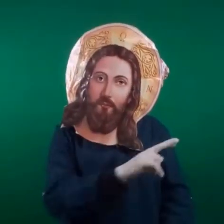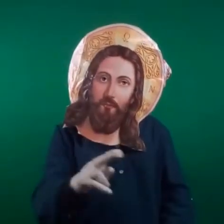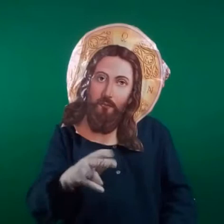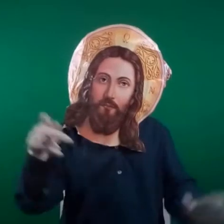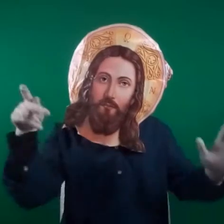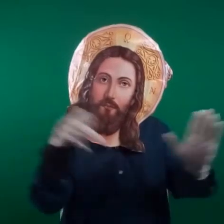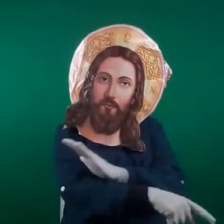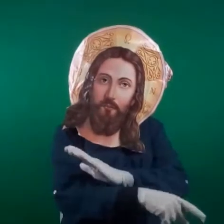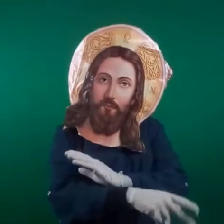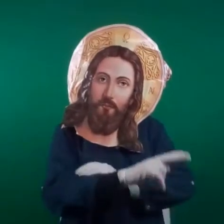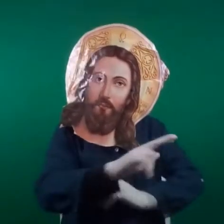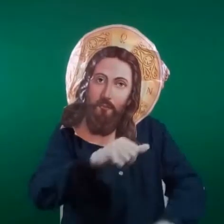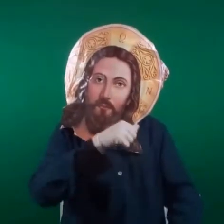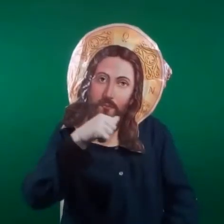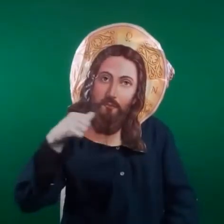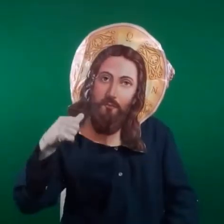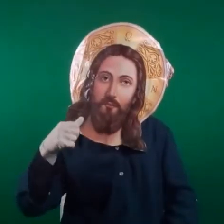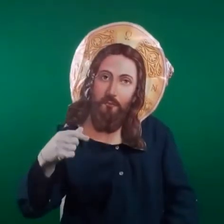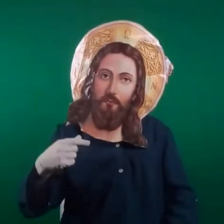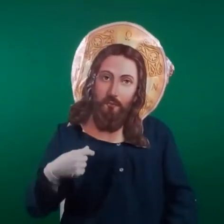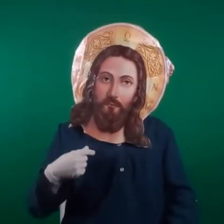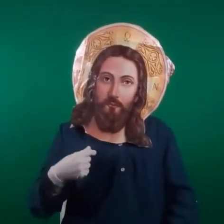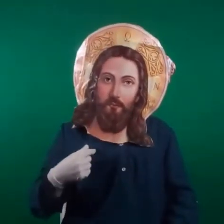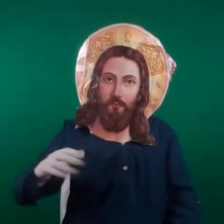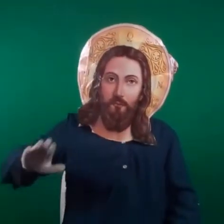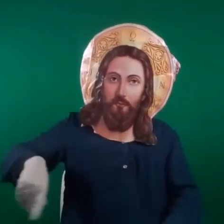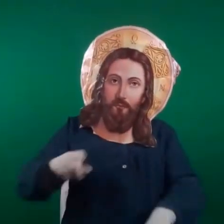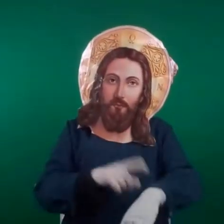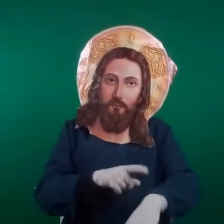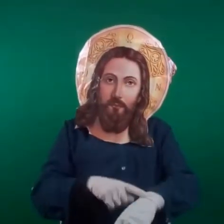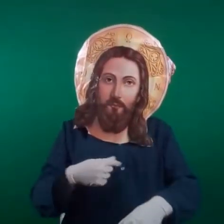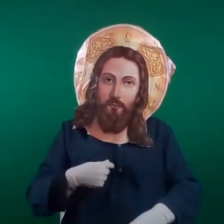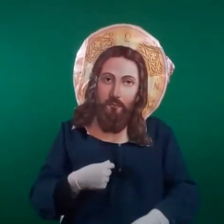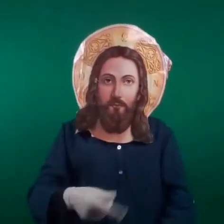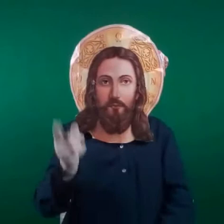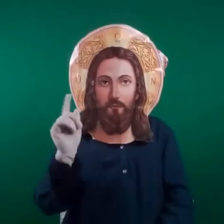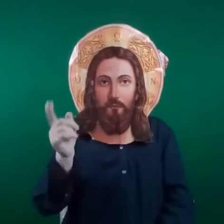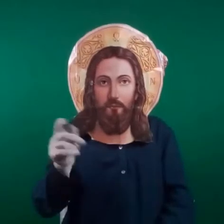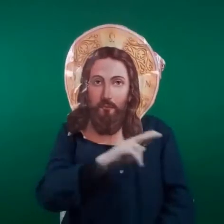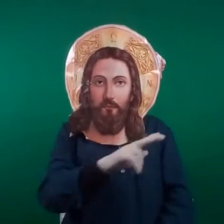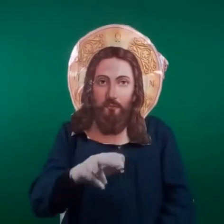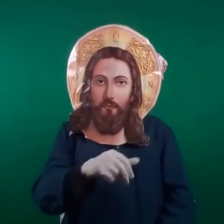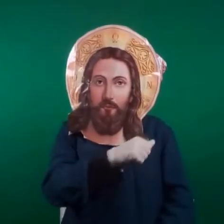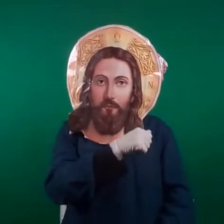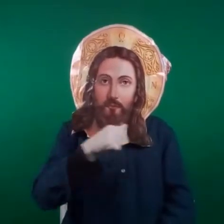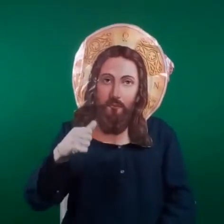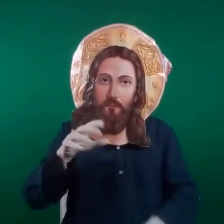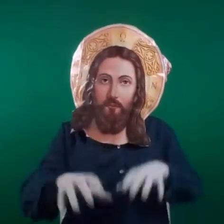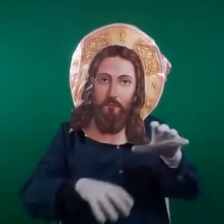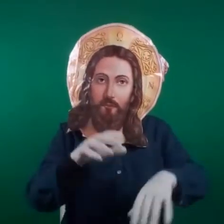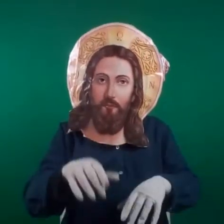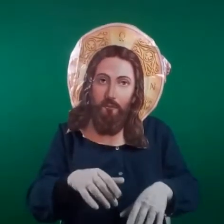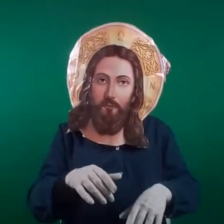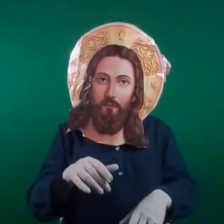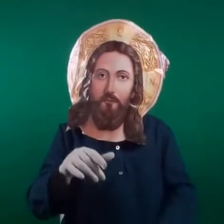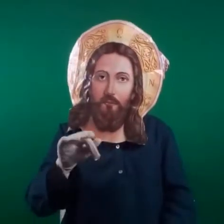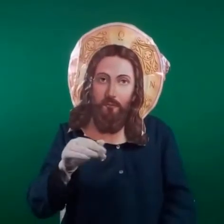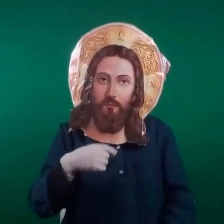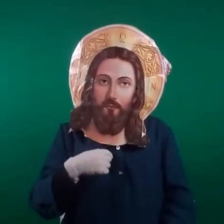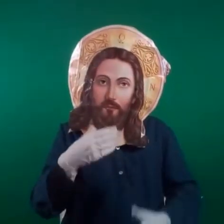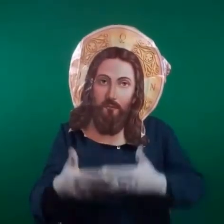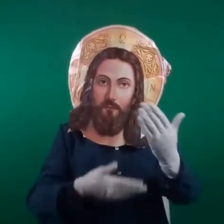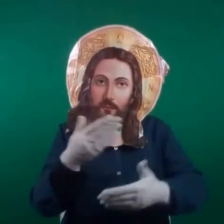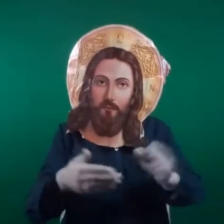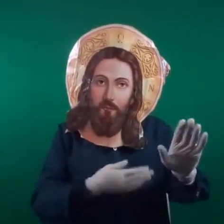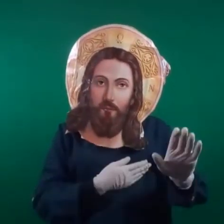I could not openly forbid the eating of animals in my last life or I would have been murdered immediately for blasphemy,